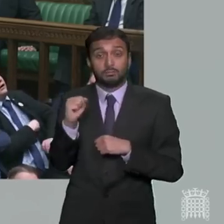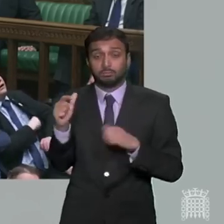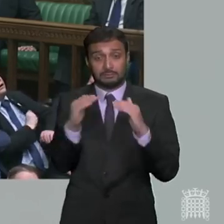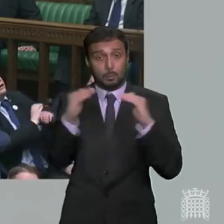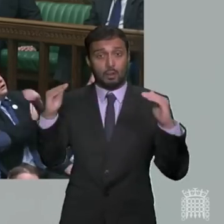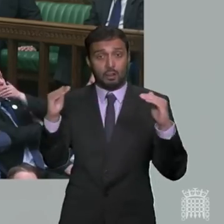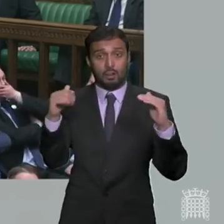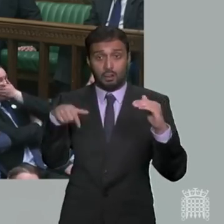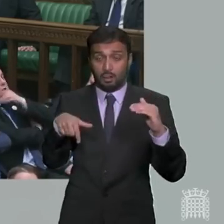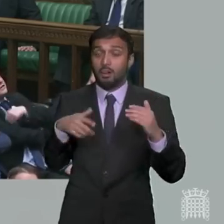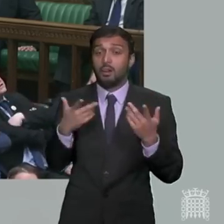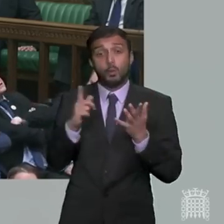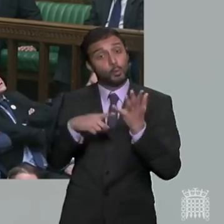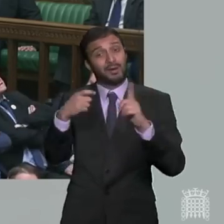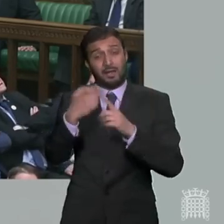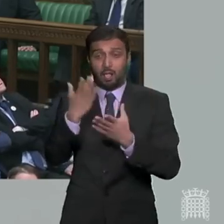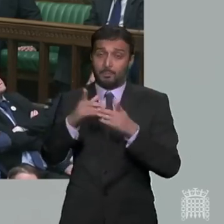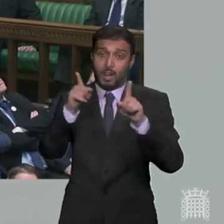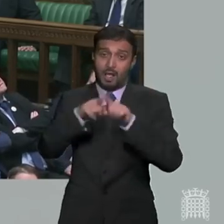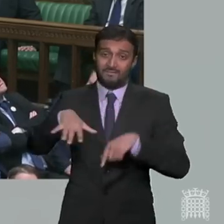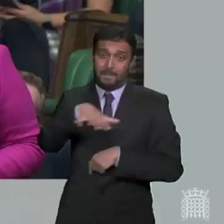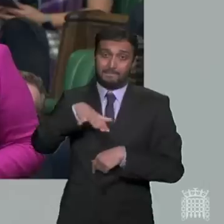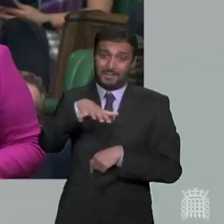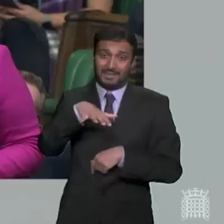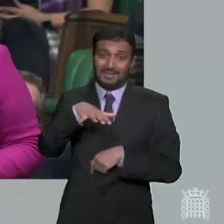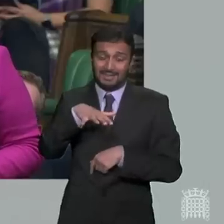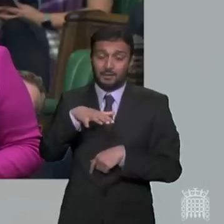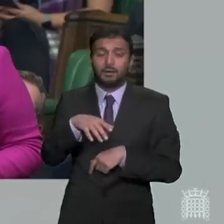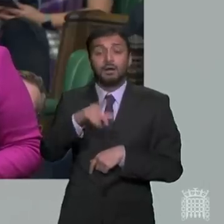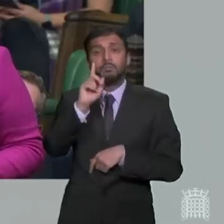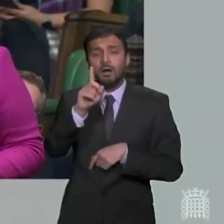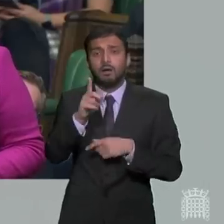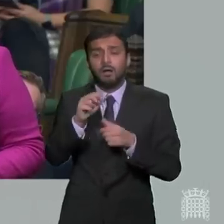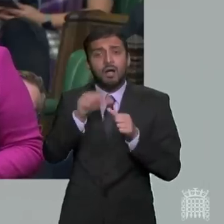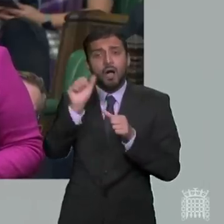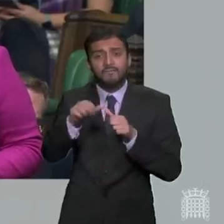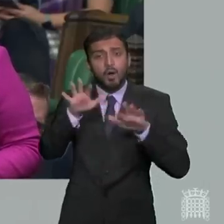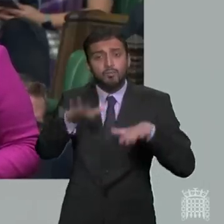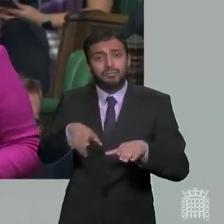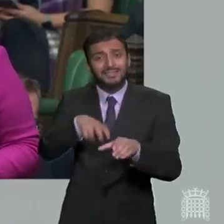of nations, yet the disaster that is Brexit was forced on Scotland against our will, and